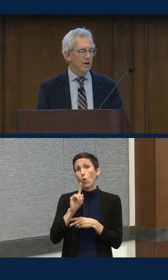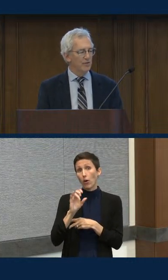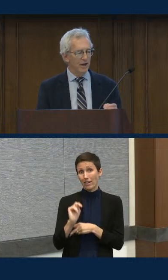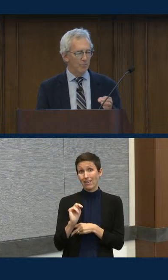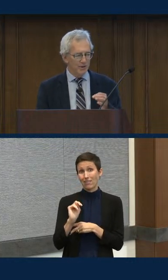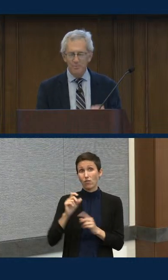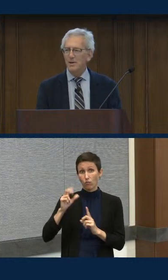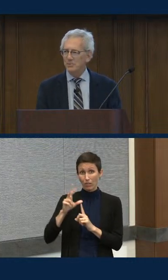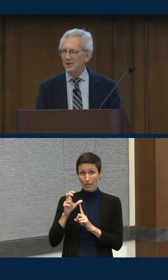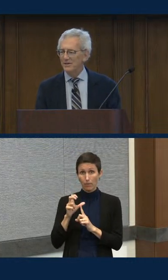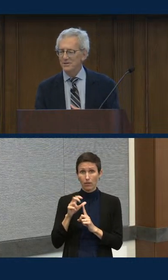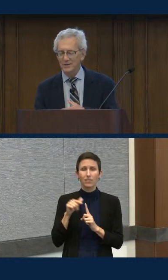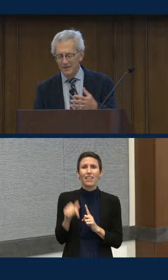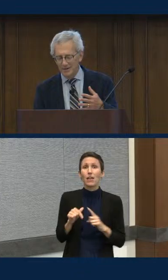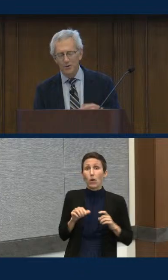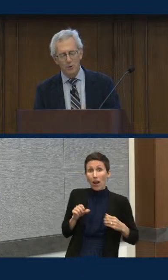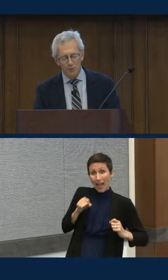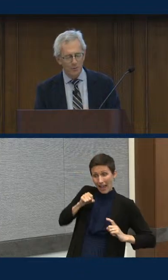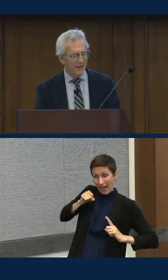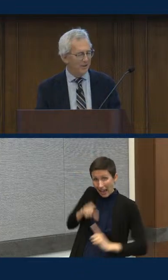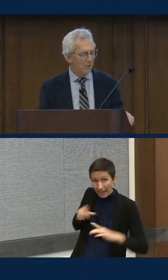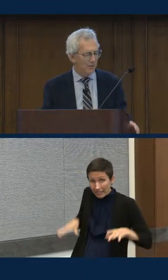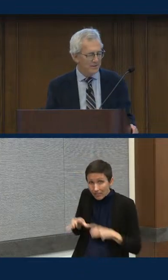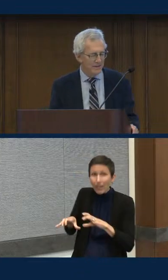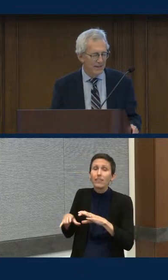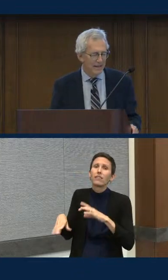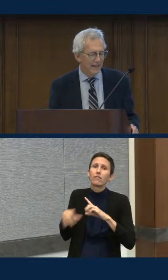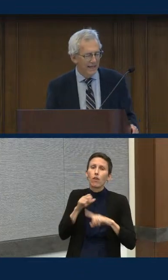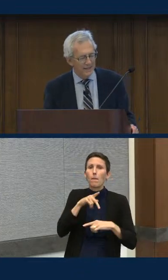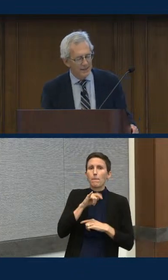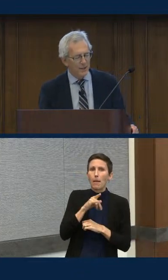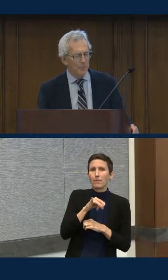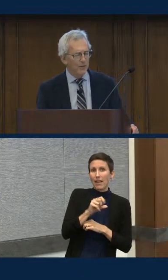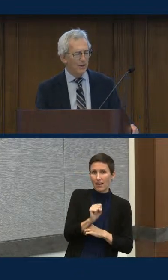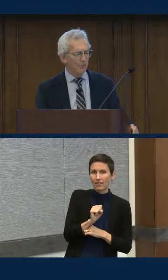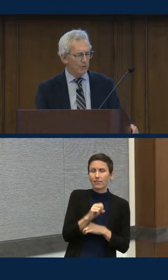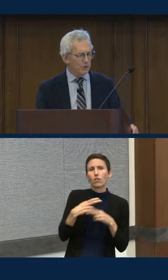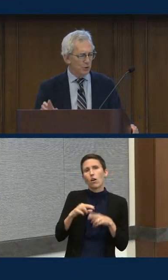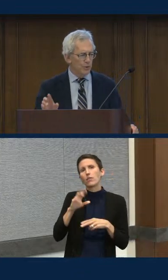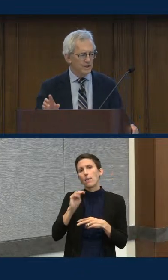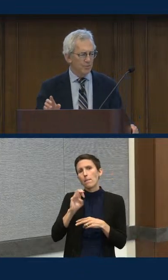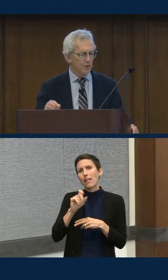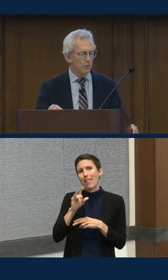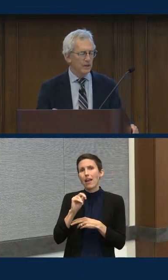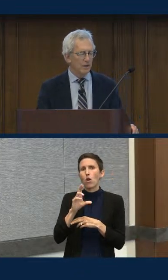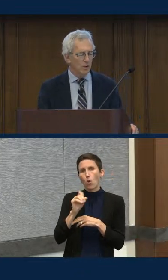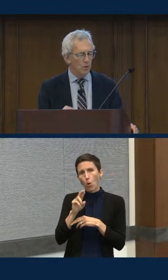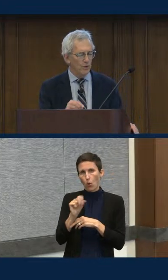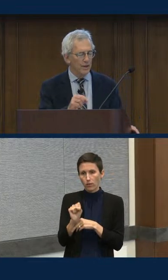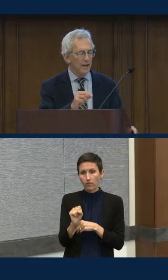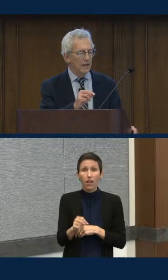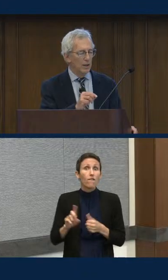receptors activated by these and